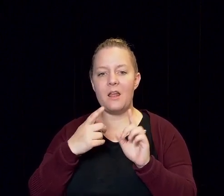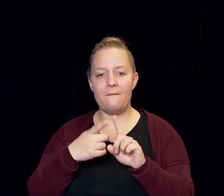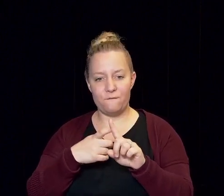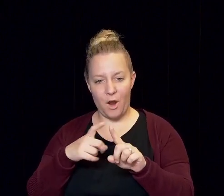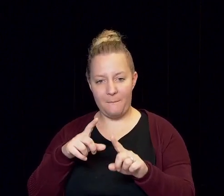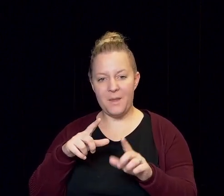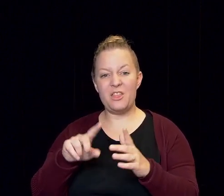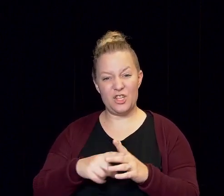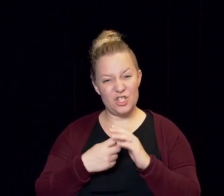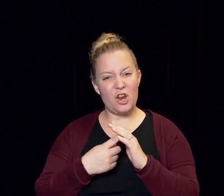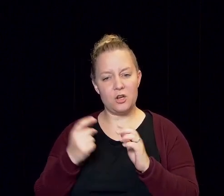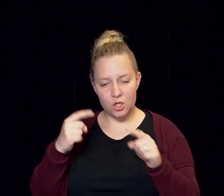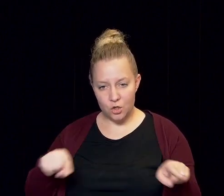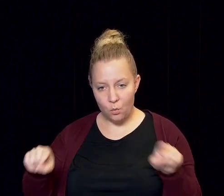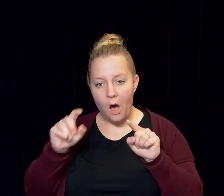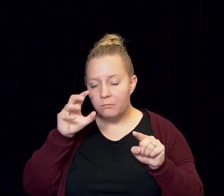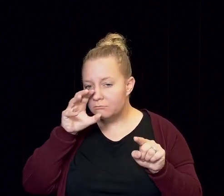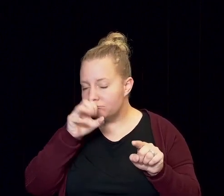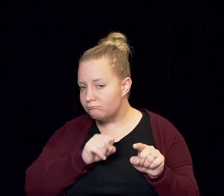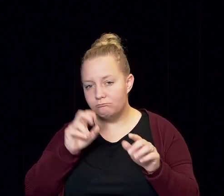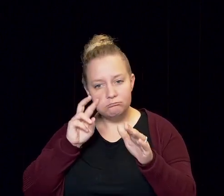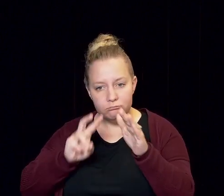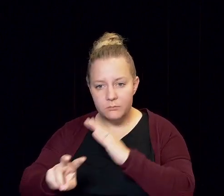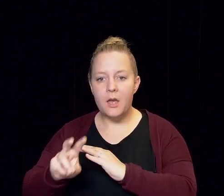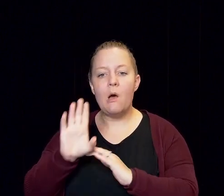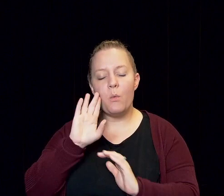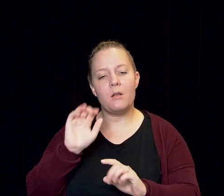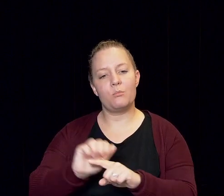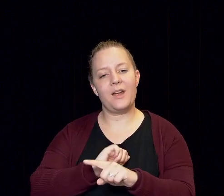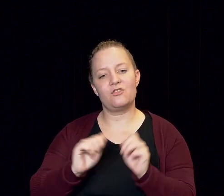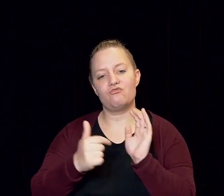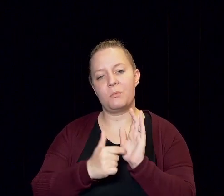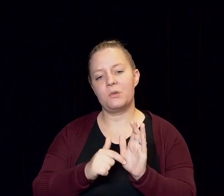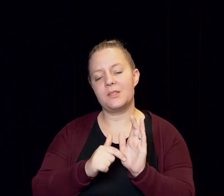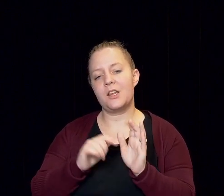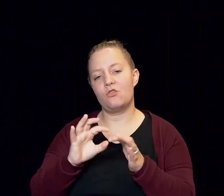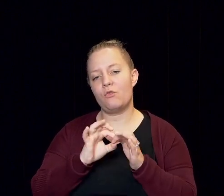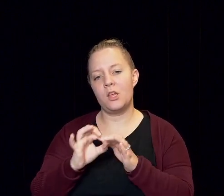you already predicted. And we're gonna practice representing the relationships in multiple forms.